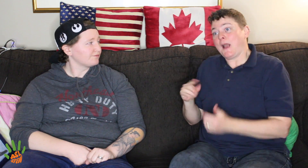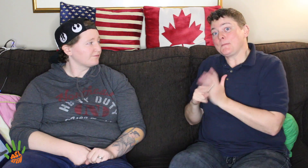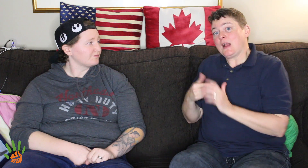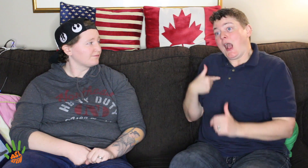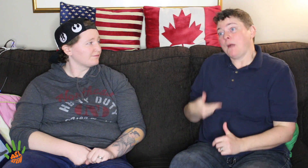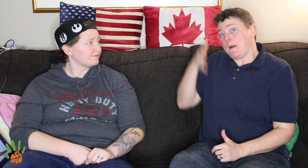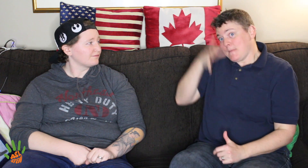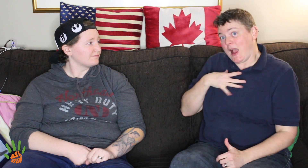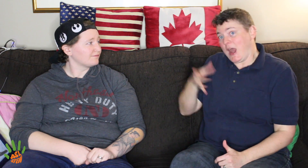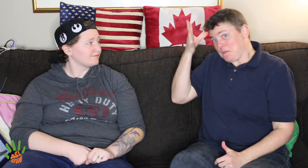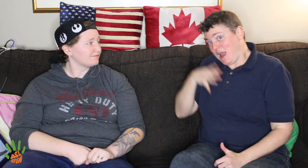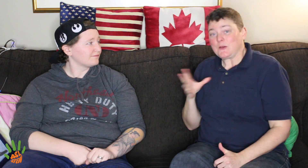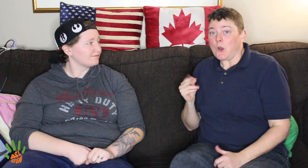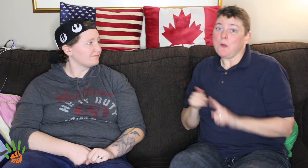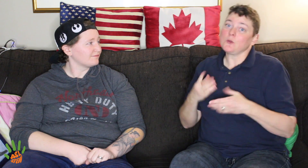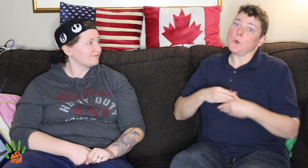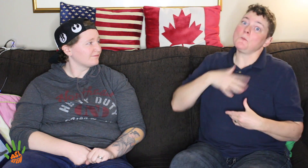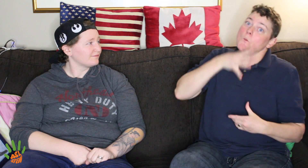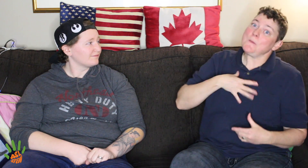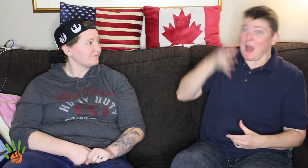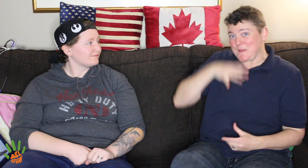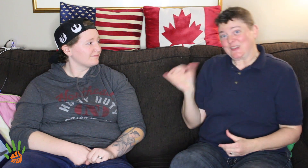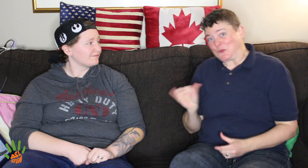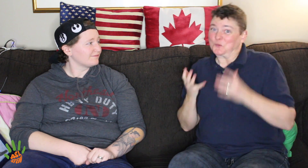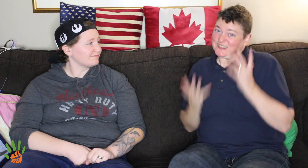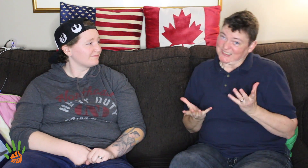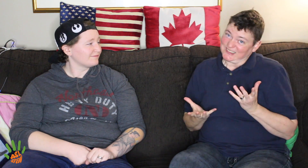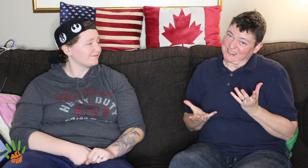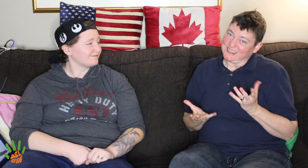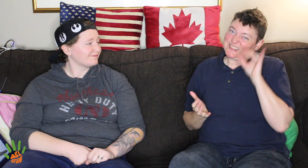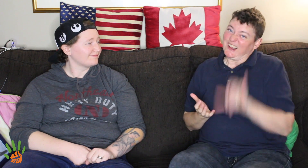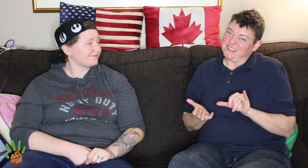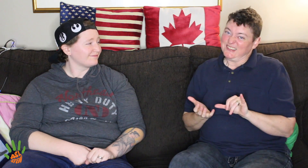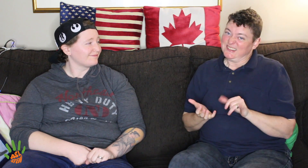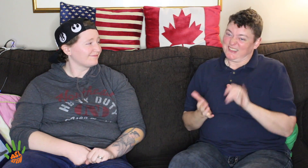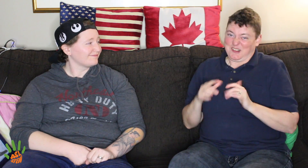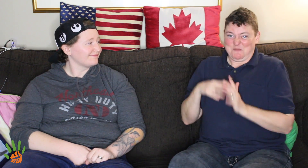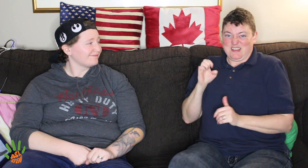So if I'm gay because I identify as a male... no because I like women. So, there that.